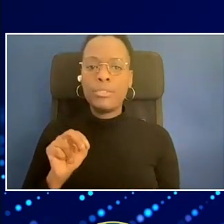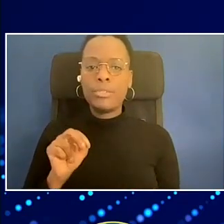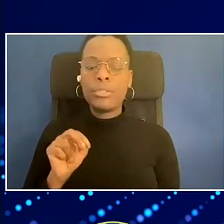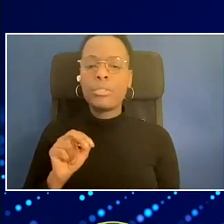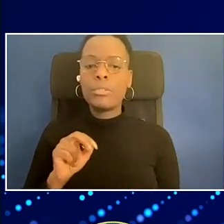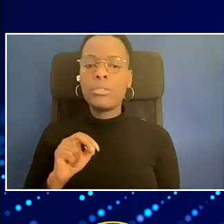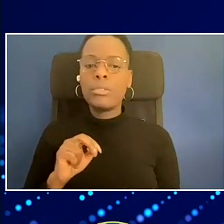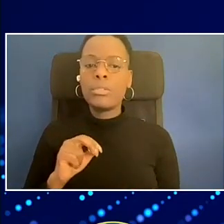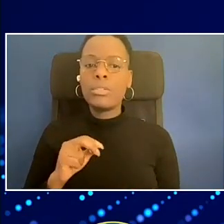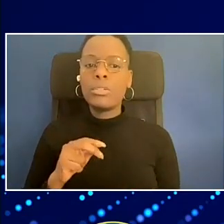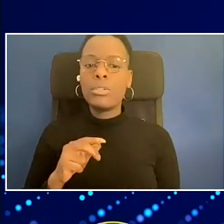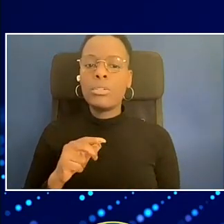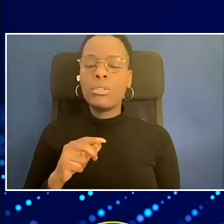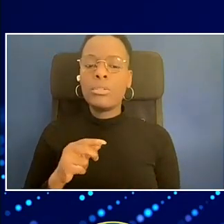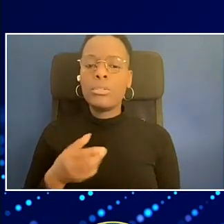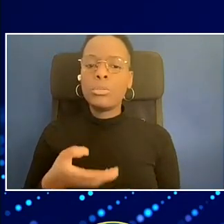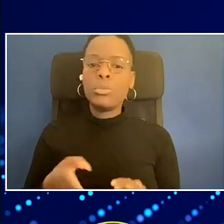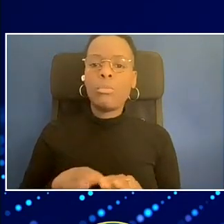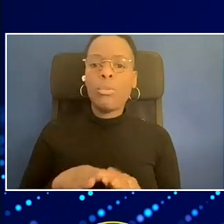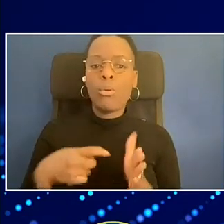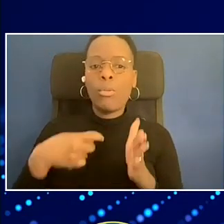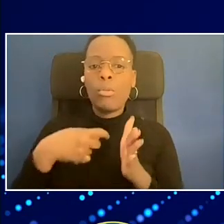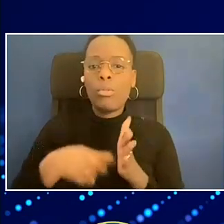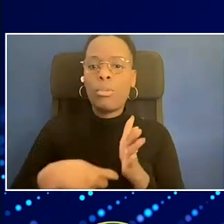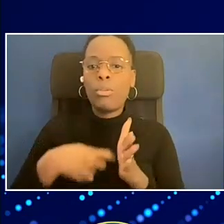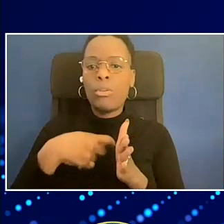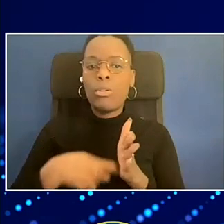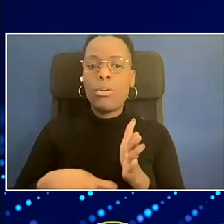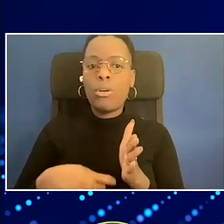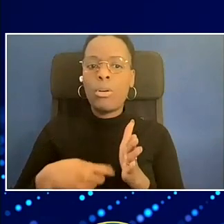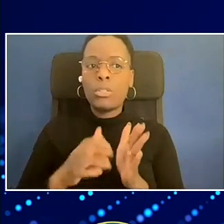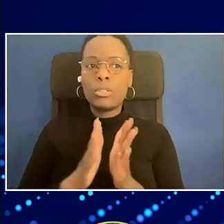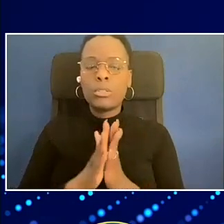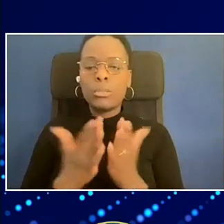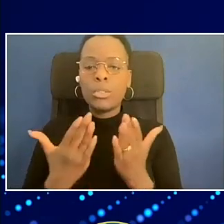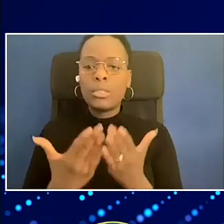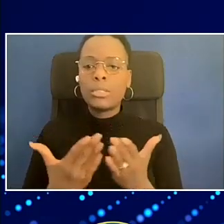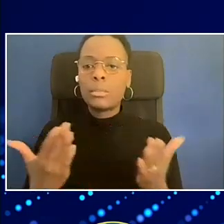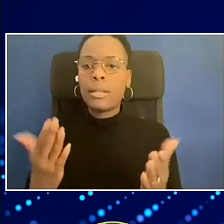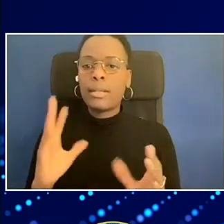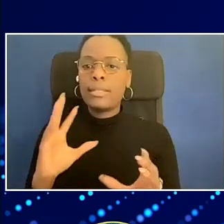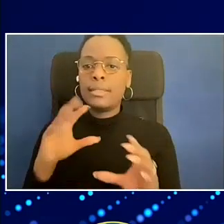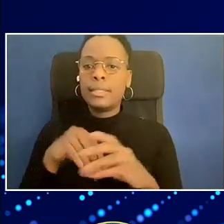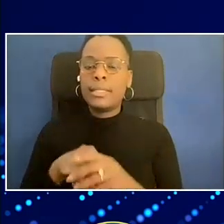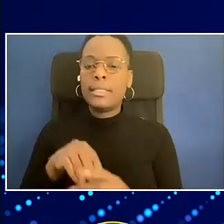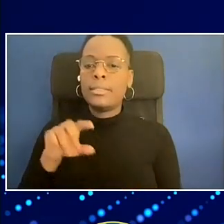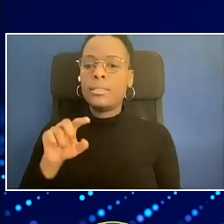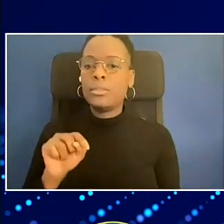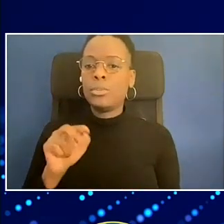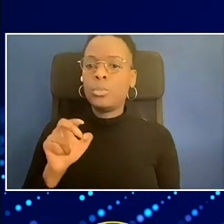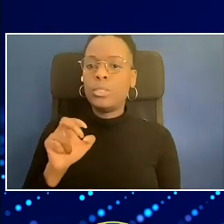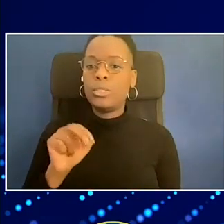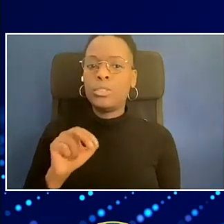actually fold the costs of books and supplies into tuition. When we say include in tuition and fees,